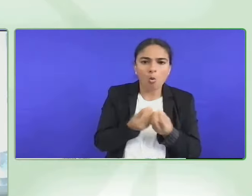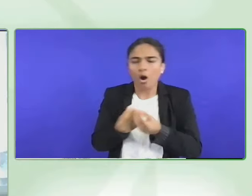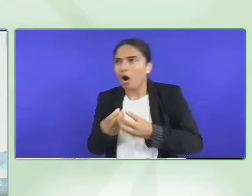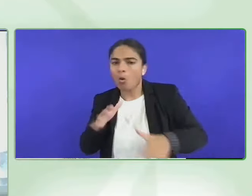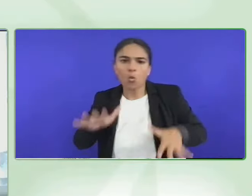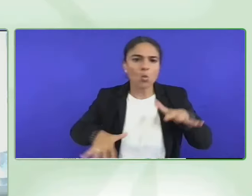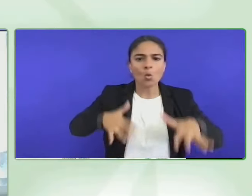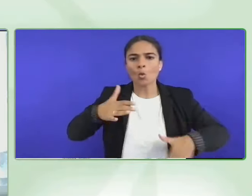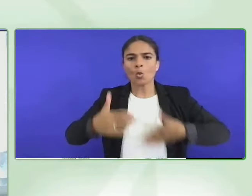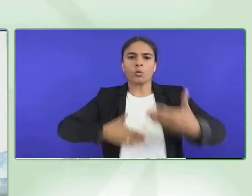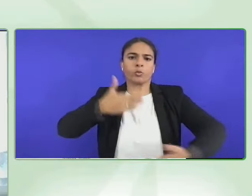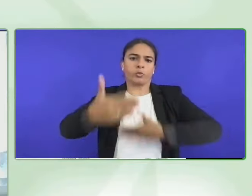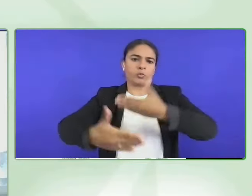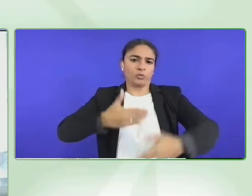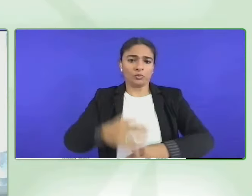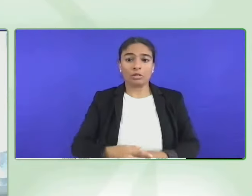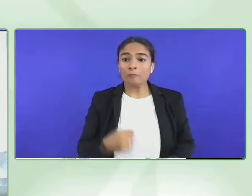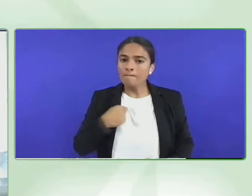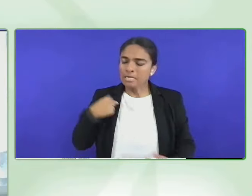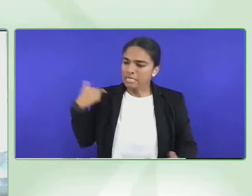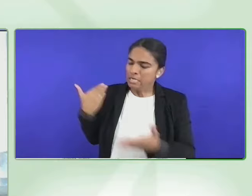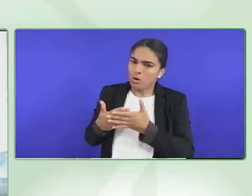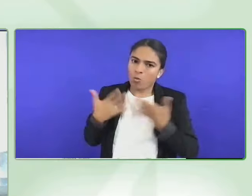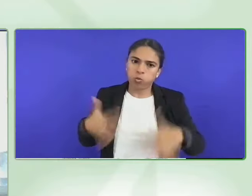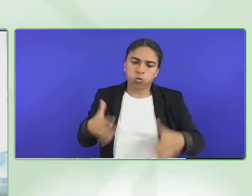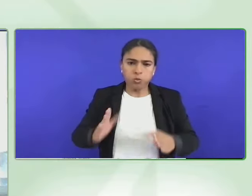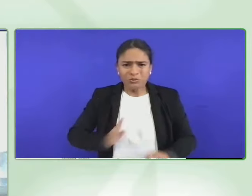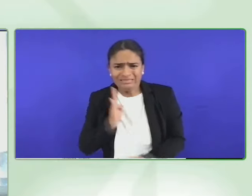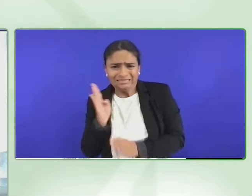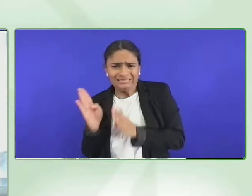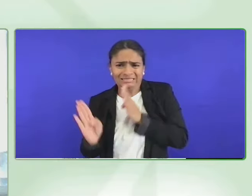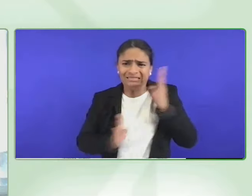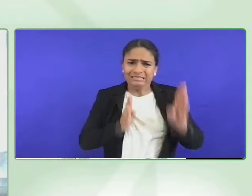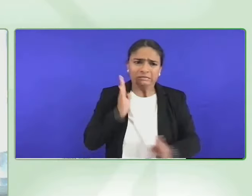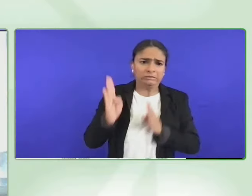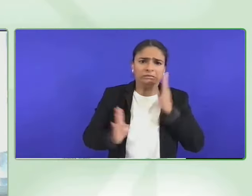My interest is in thriving and how we can create environments and